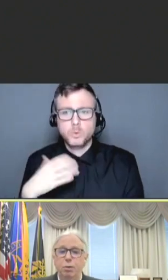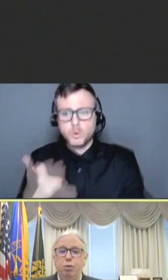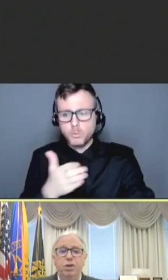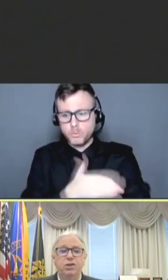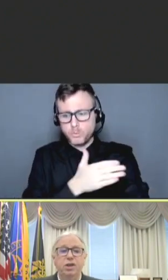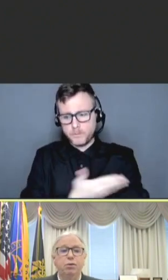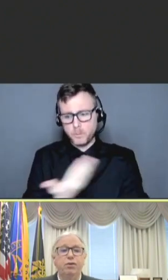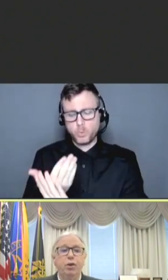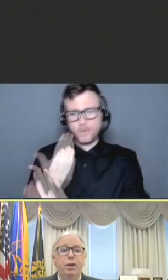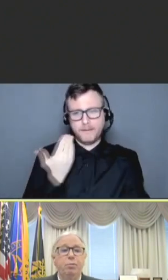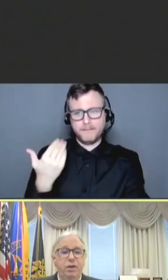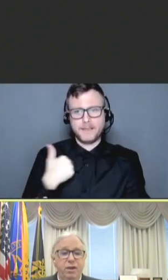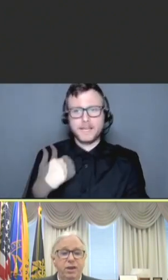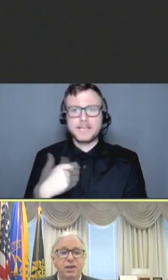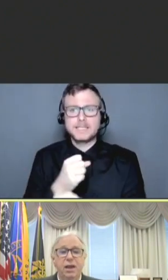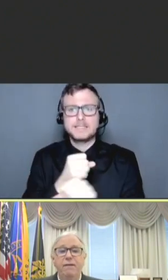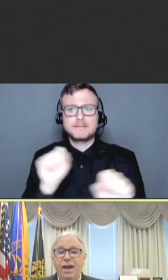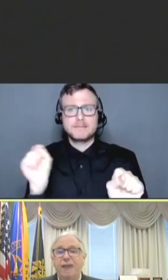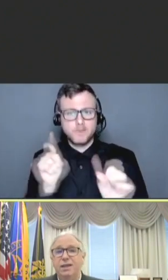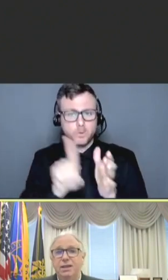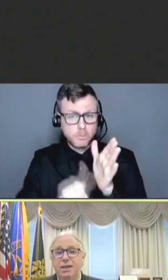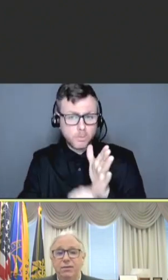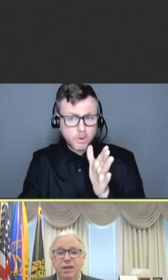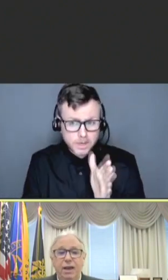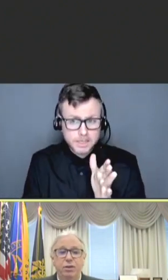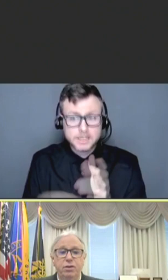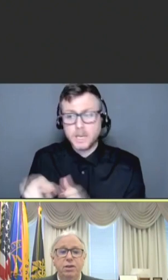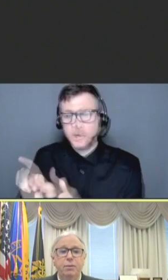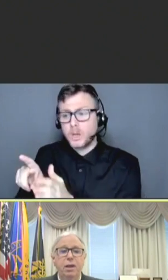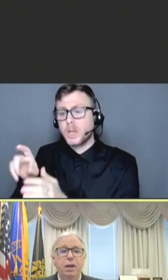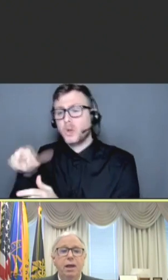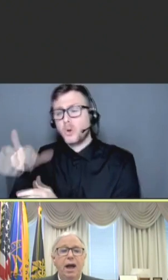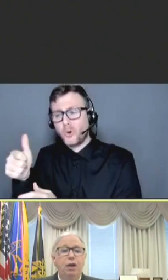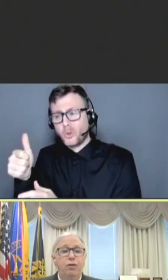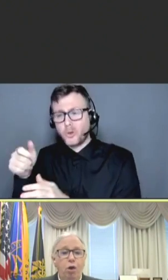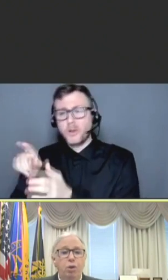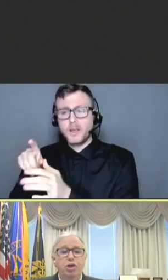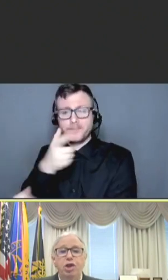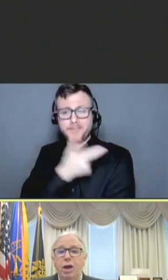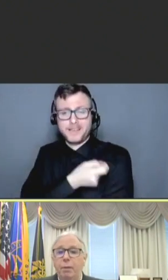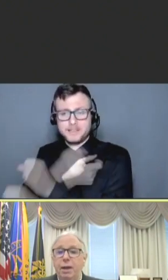reports, and reviewing previous vaccine safety efforts. I look forward to your